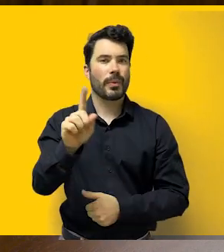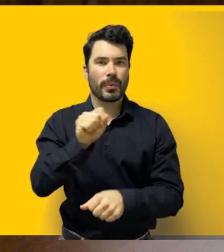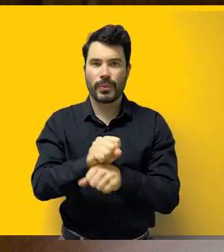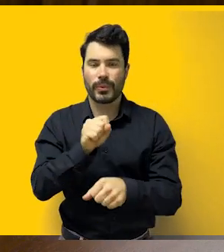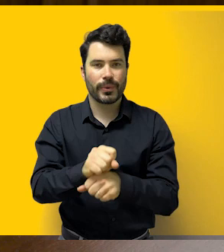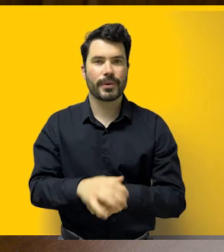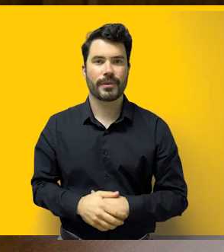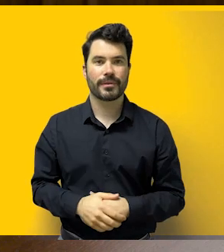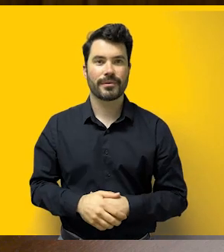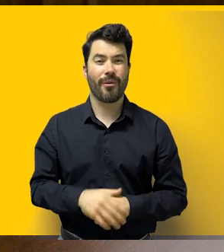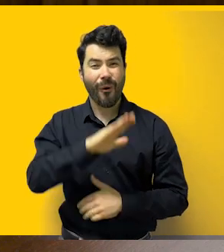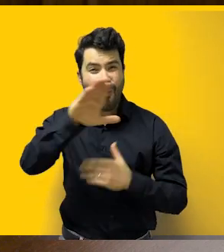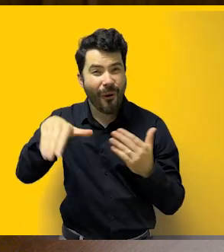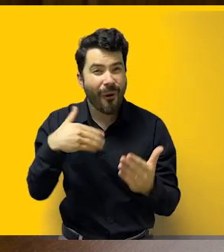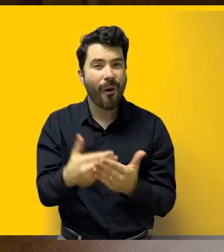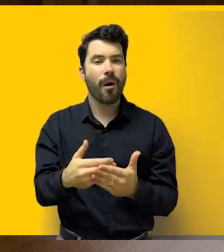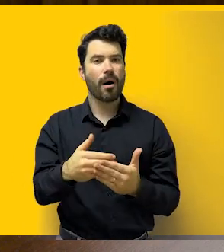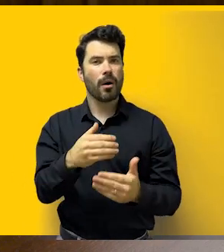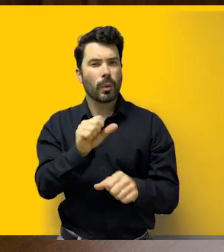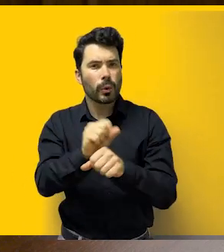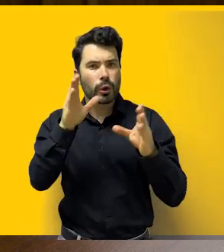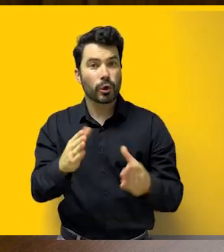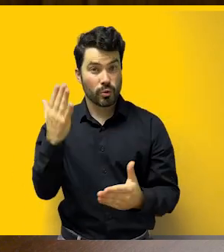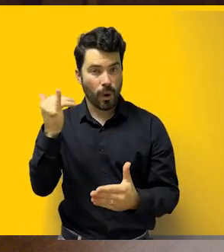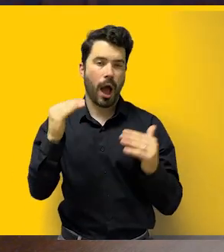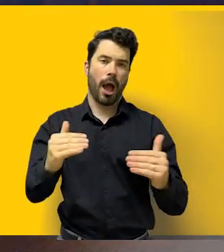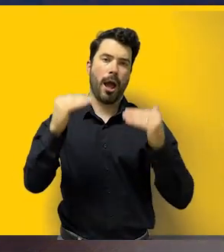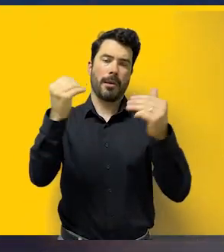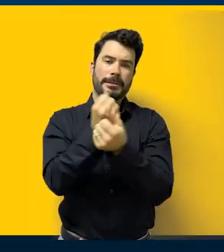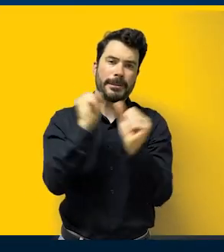This is a requirement across all employees to promote community safety and equity.